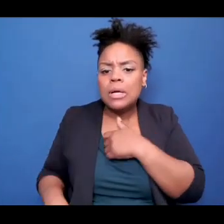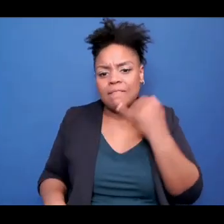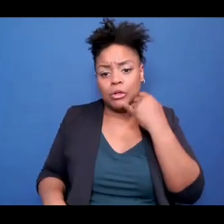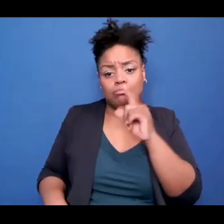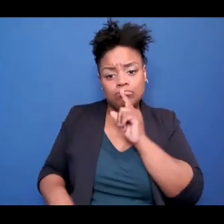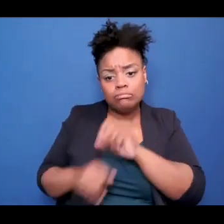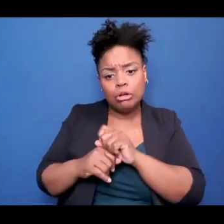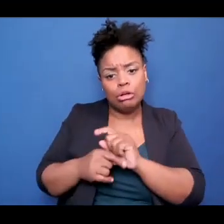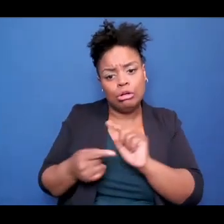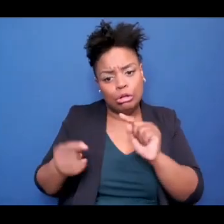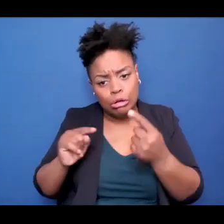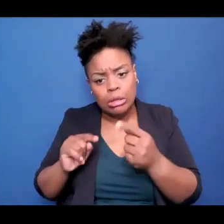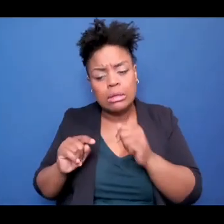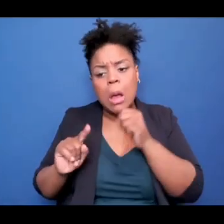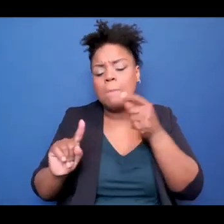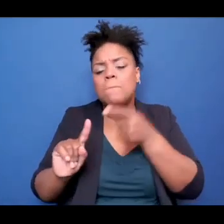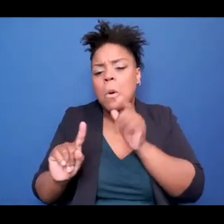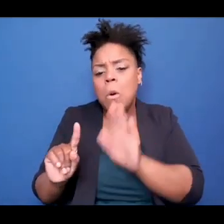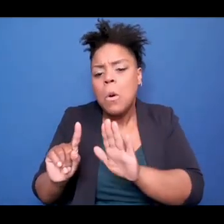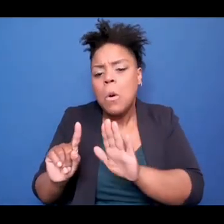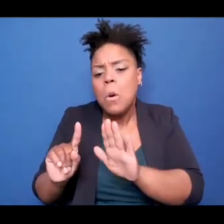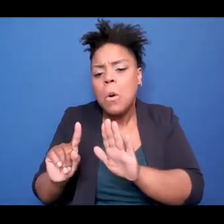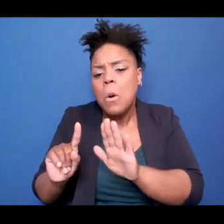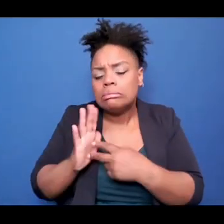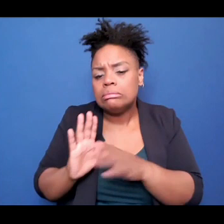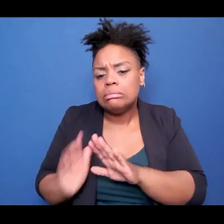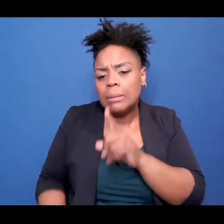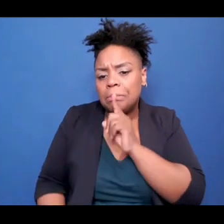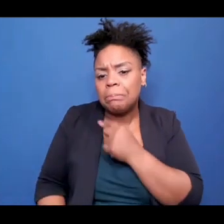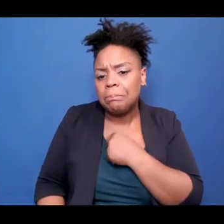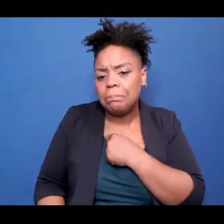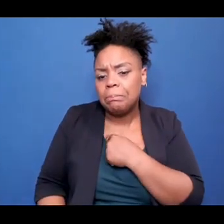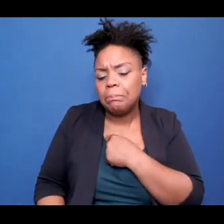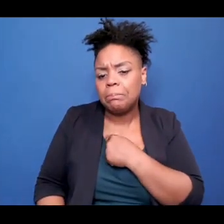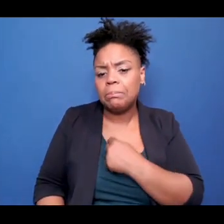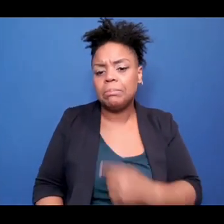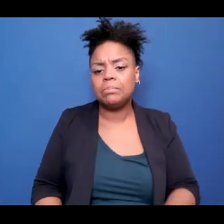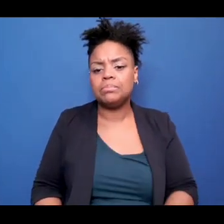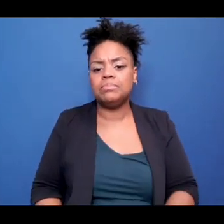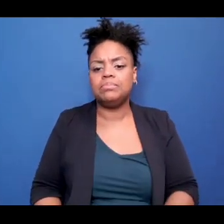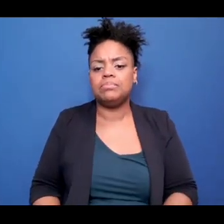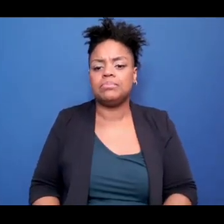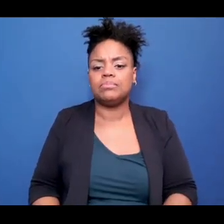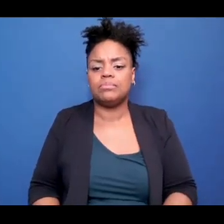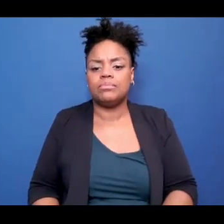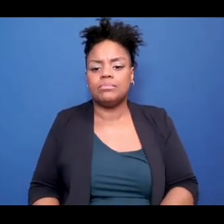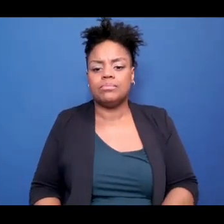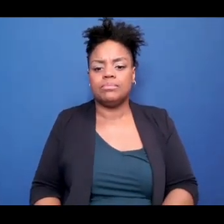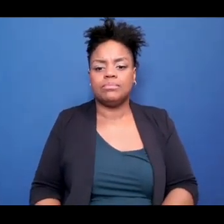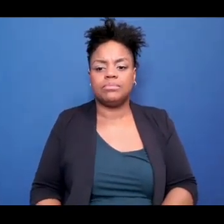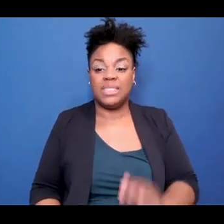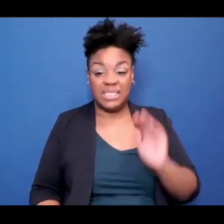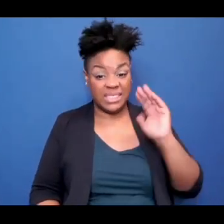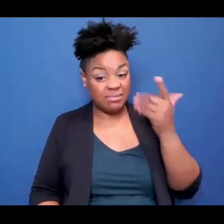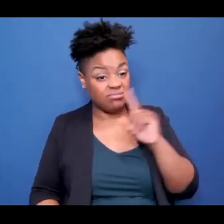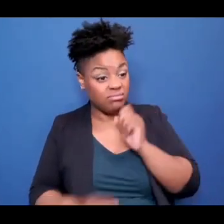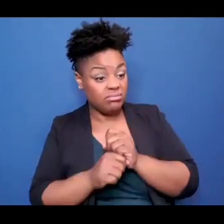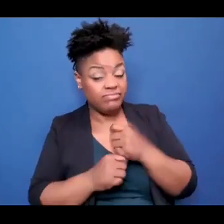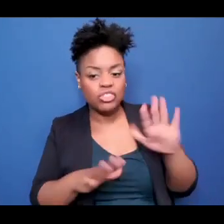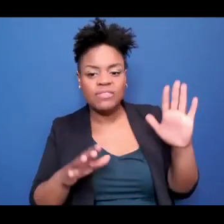AWKWARD WAY THAT WAS PERCEIVED AS HURTFUL AND WAS EXACTLY THE OPPOSITE OF WHAT I MEANT, END QUOTE. SO WHATEVER CRITIQUE HE FACED